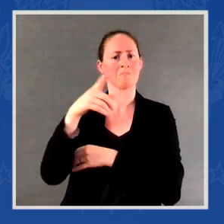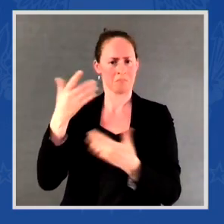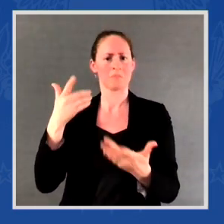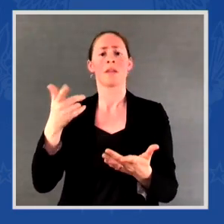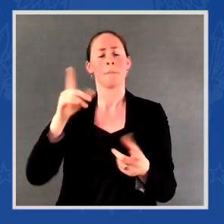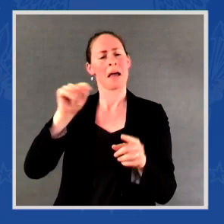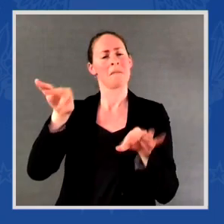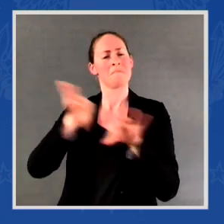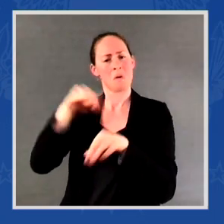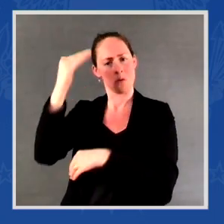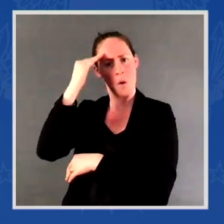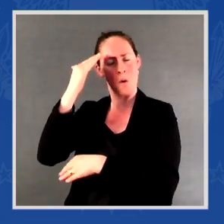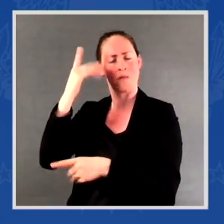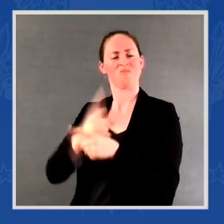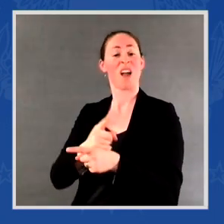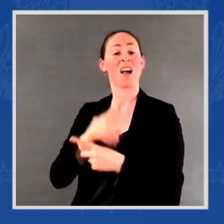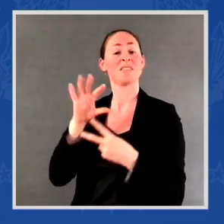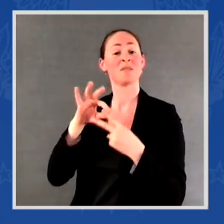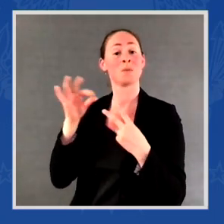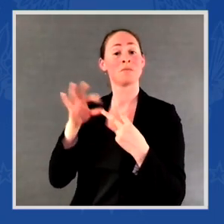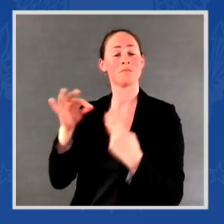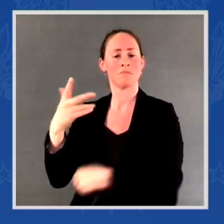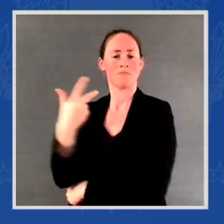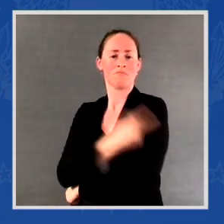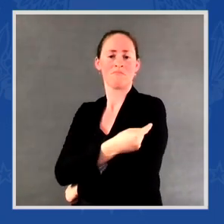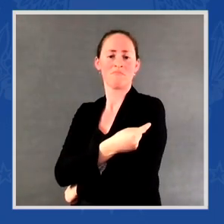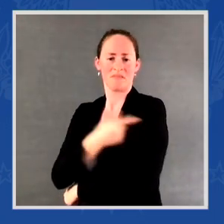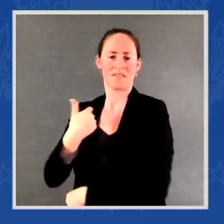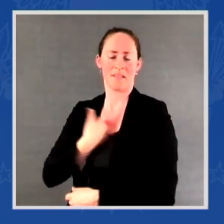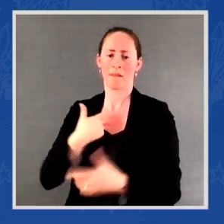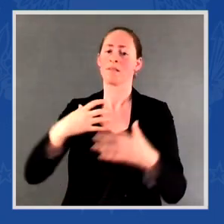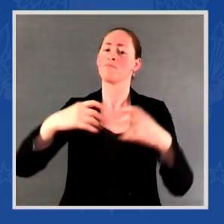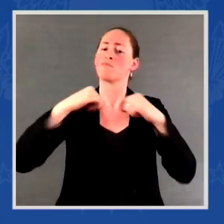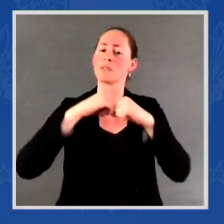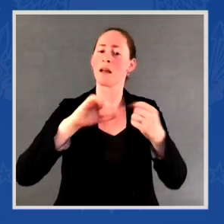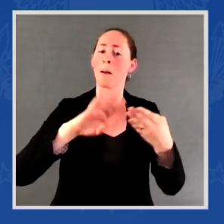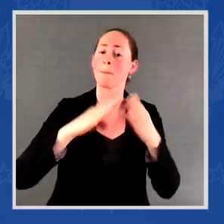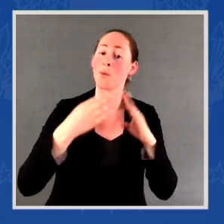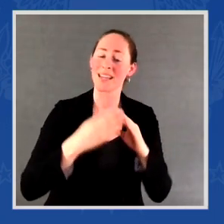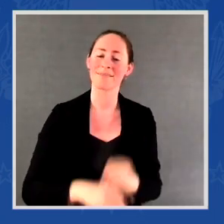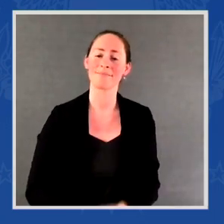their patients, and their communities. And listen to North Carolina's own Dr. Kizzy Corbett,